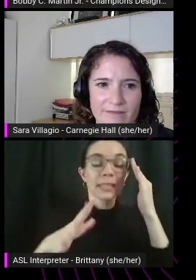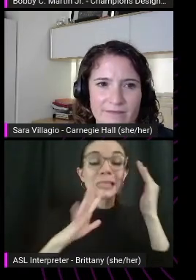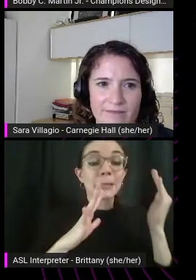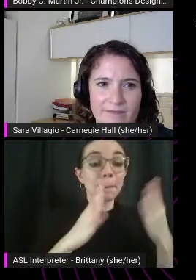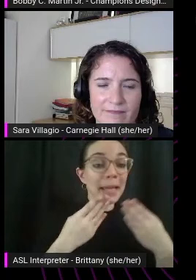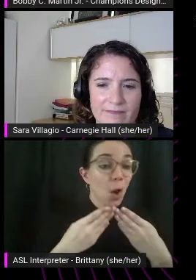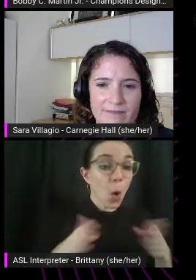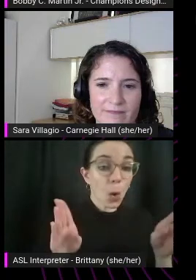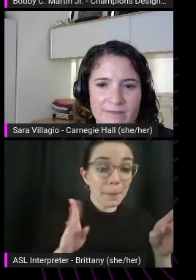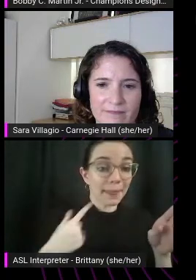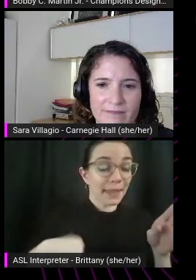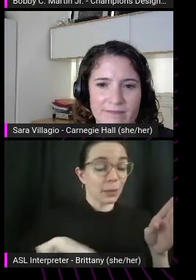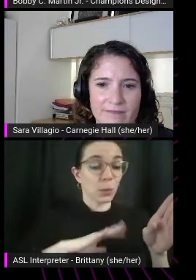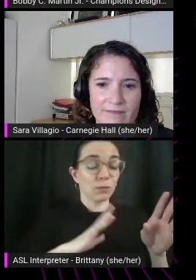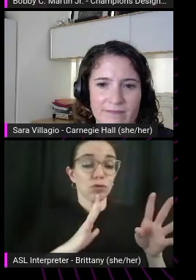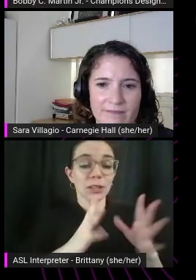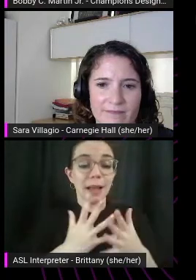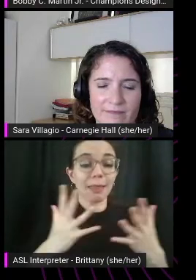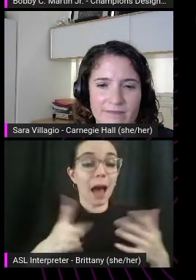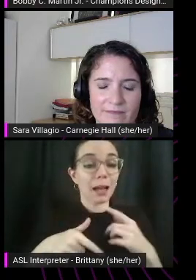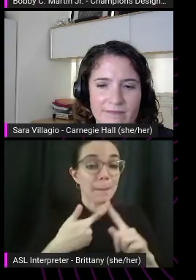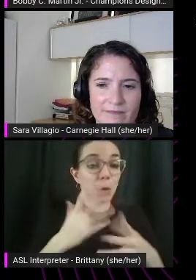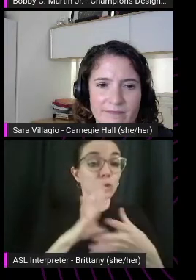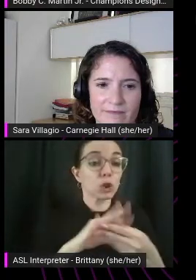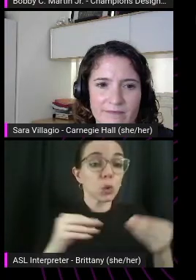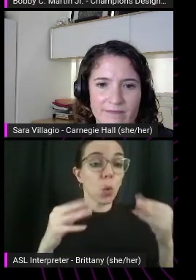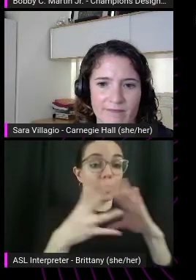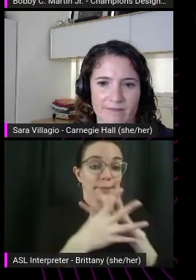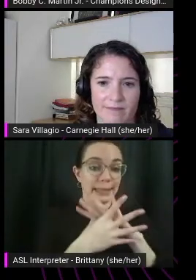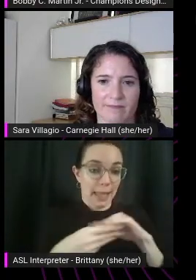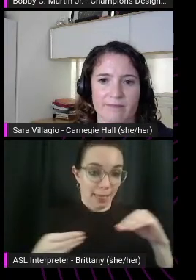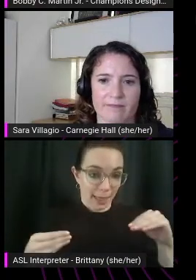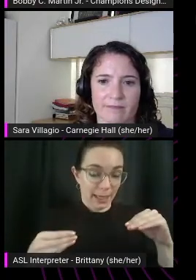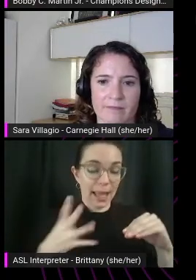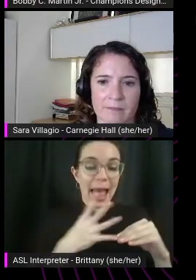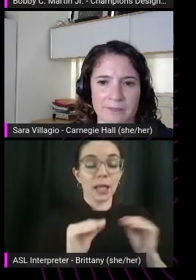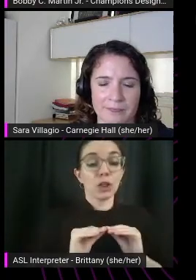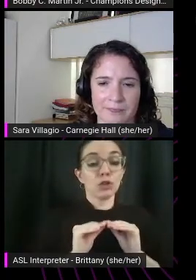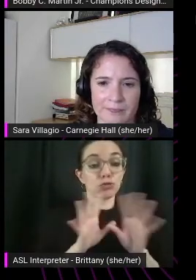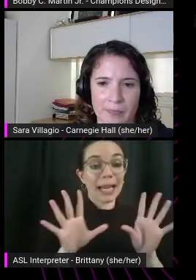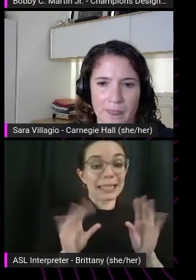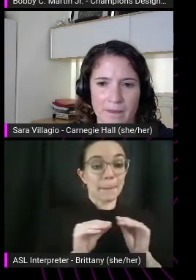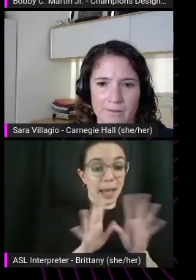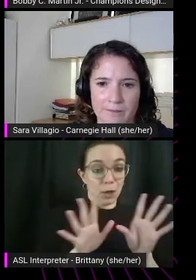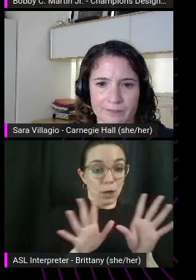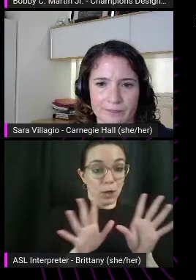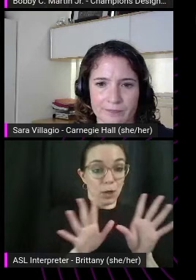We've talked so much about storytelling. Transparency is equally important.